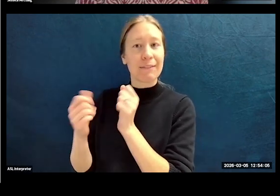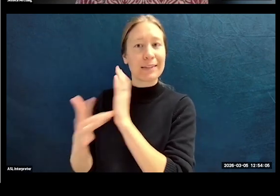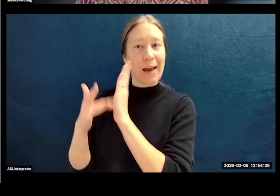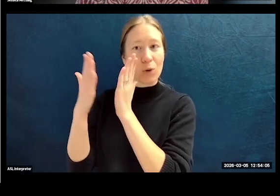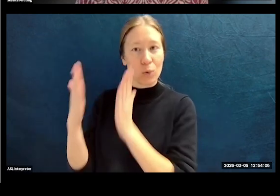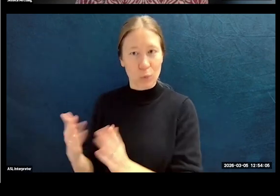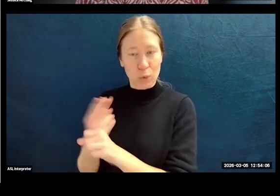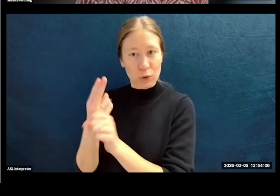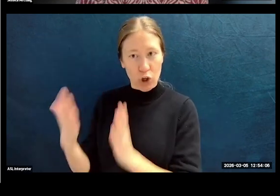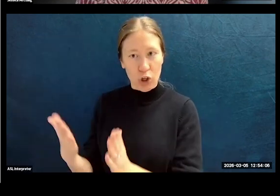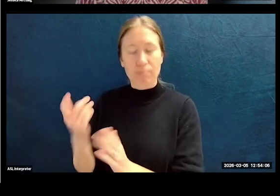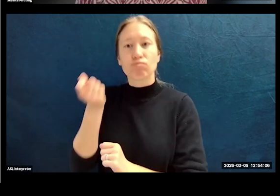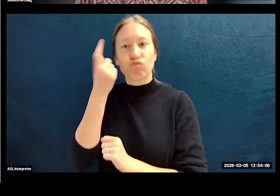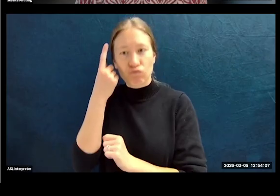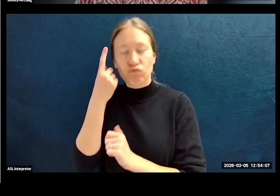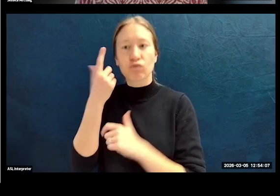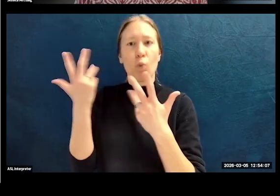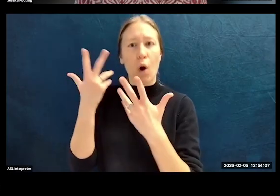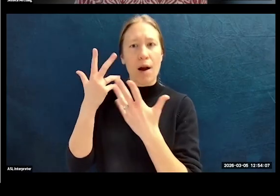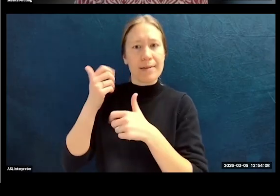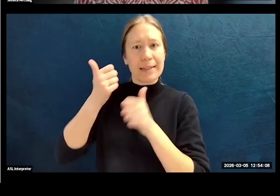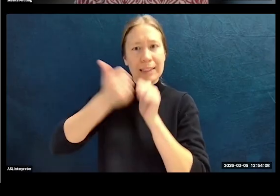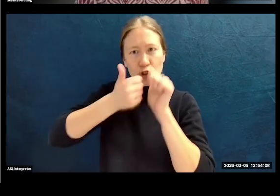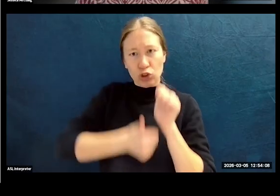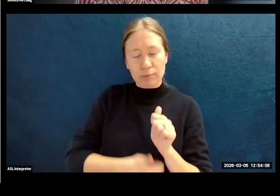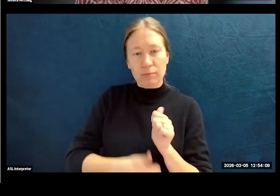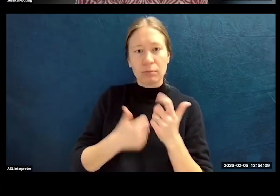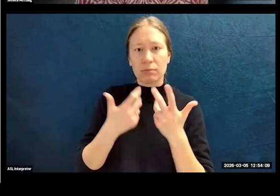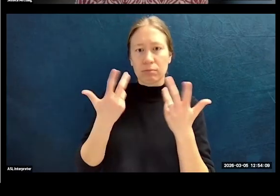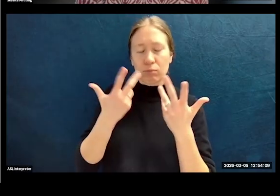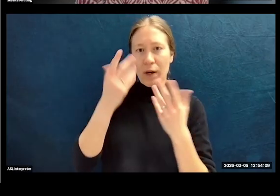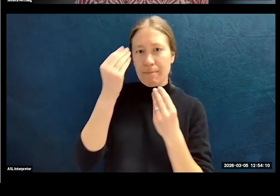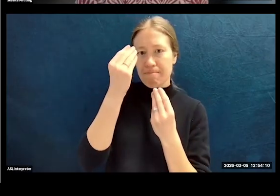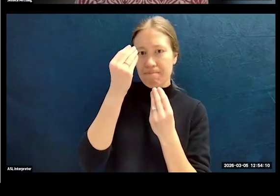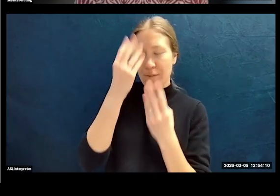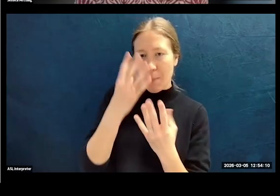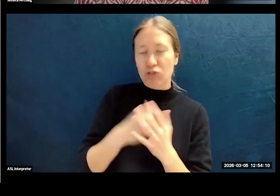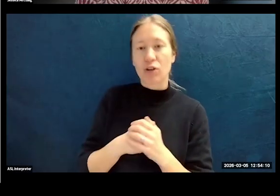and present it in an easy to understand way. So, a good example of this is lists.